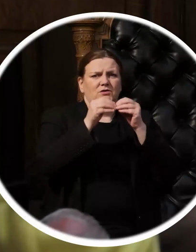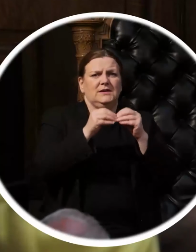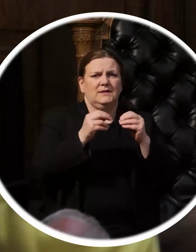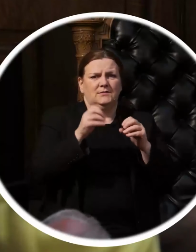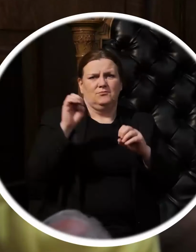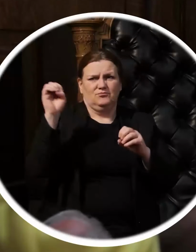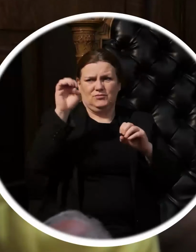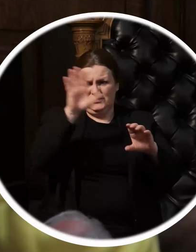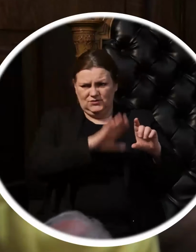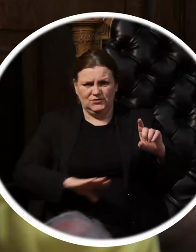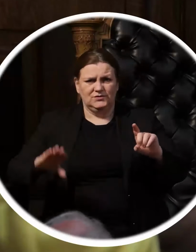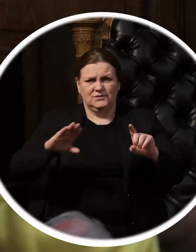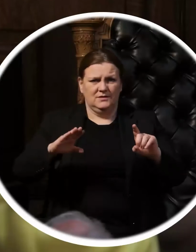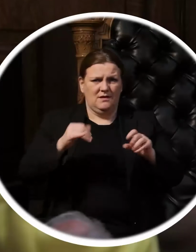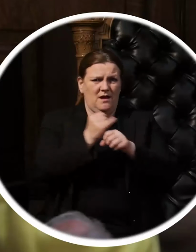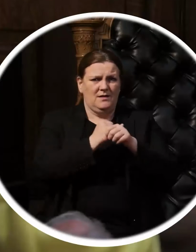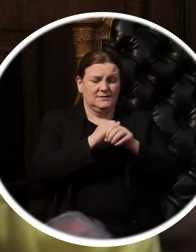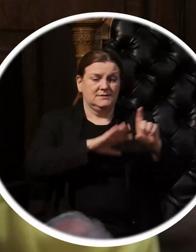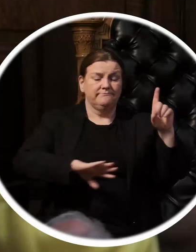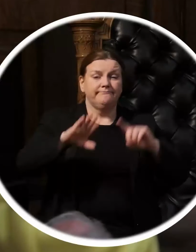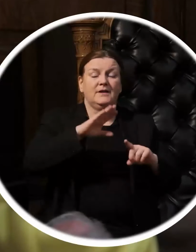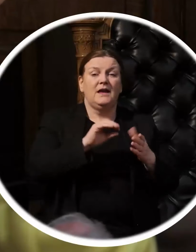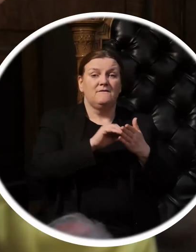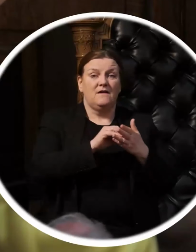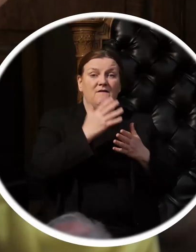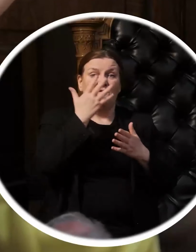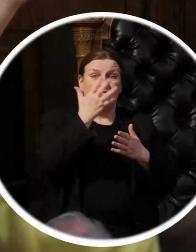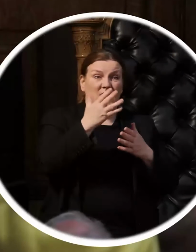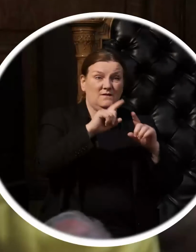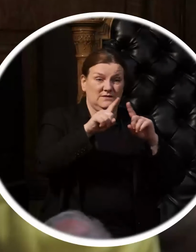It's 5 gables wide, absolutely enormous,